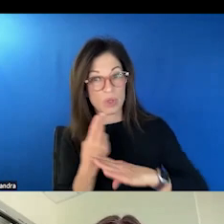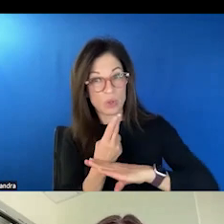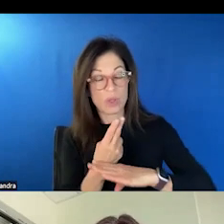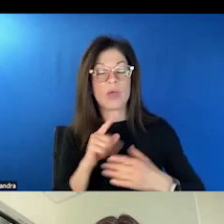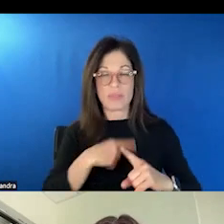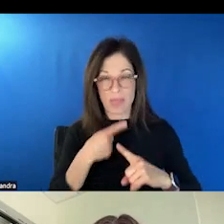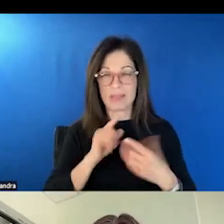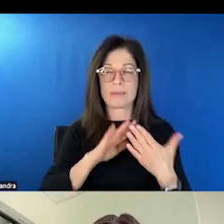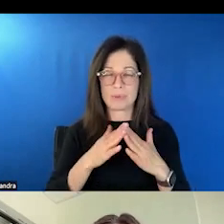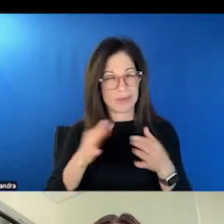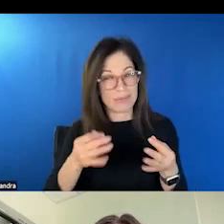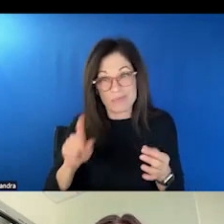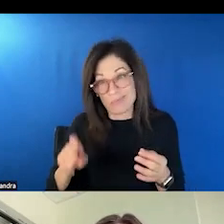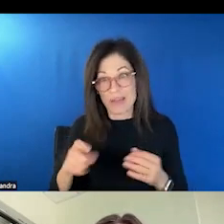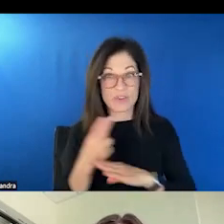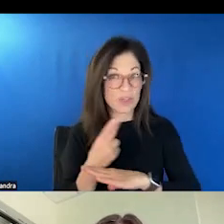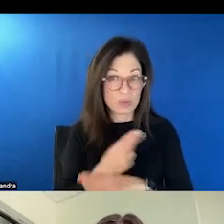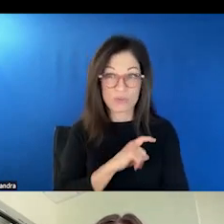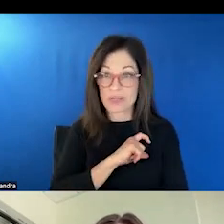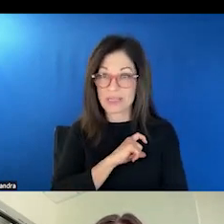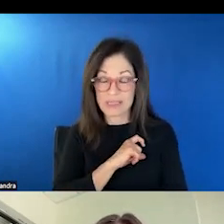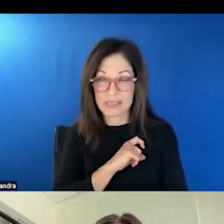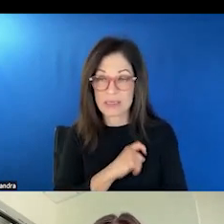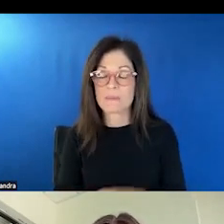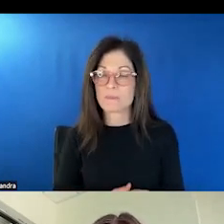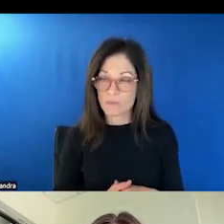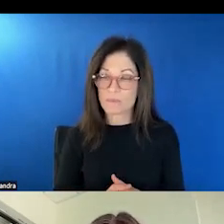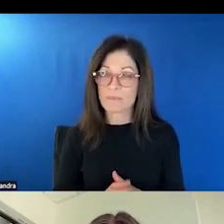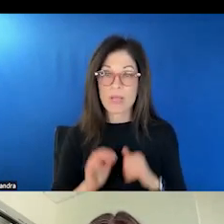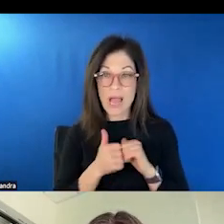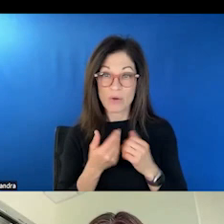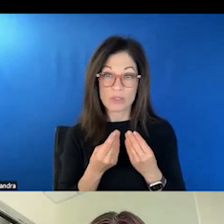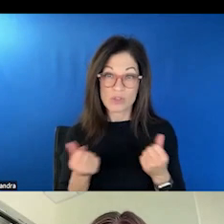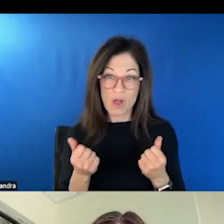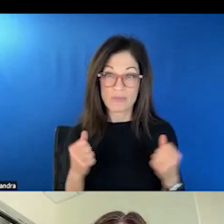TO HAVE TO USE IT. THE WAYS TO SOLVE THESE COMPLEX PROBLEMS ARE